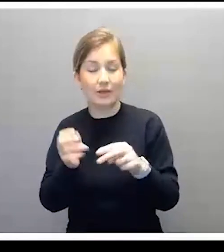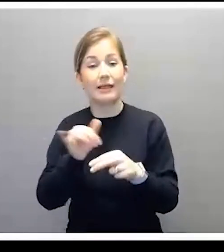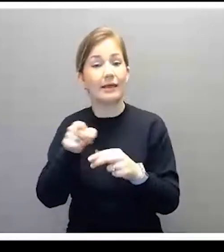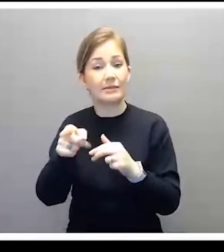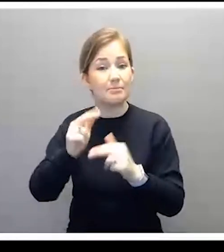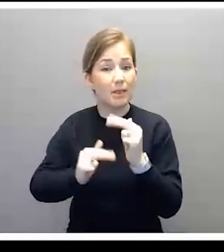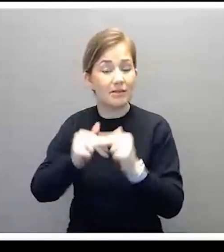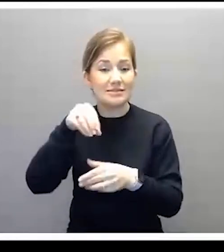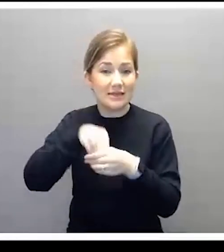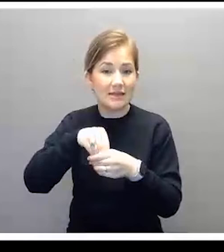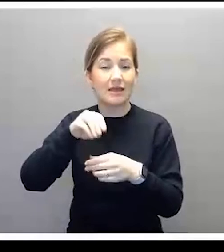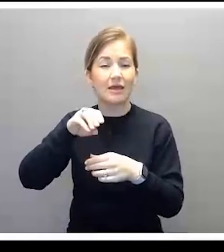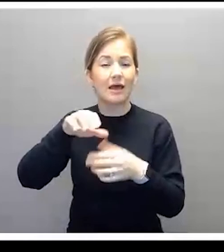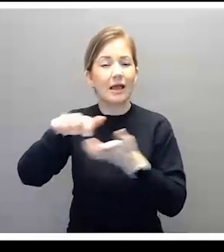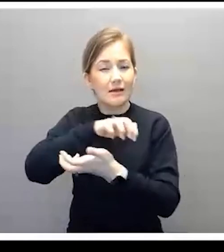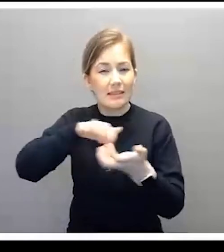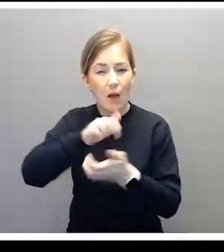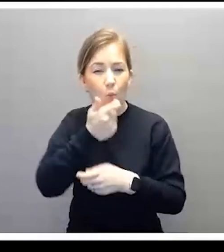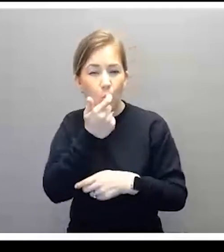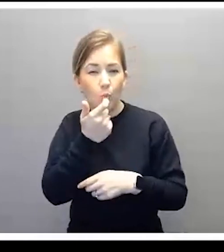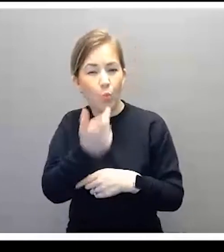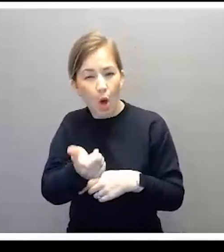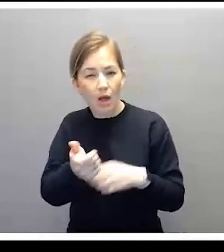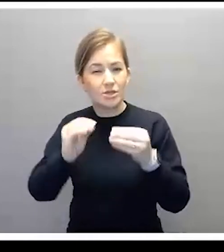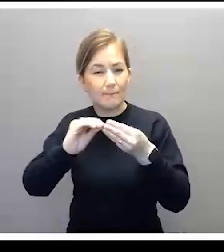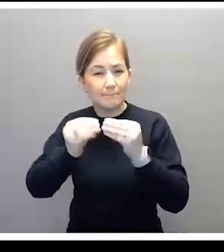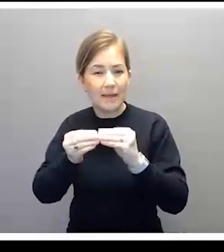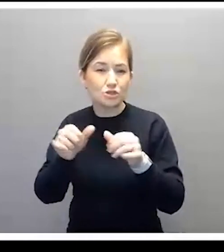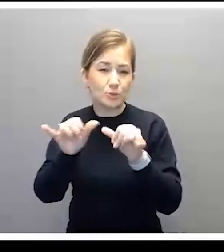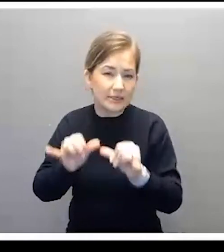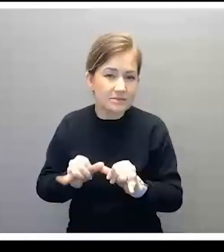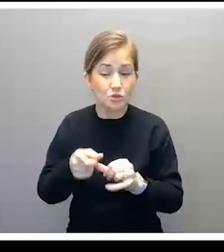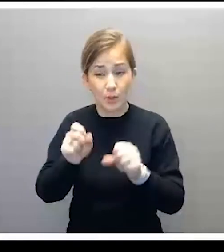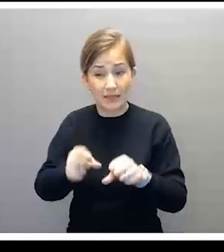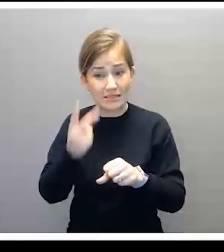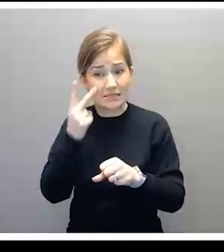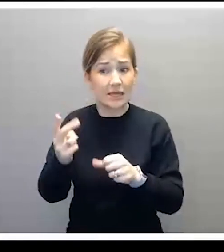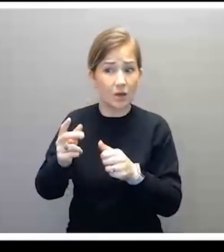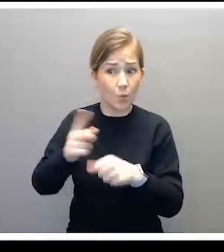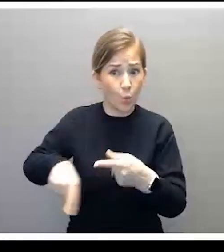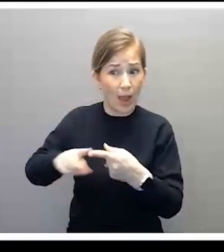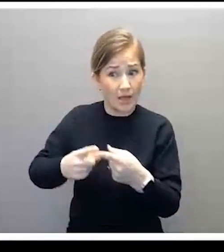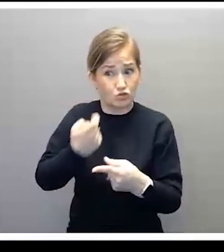So like, it's built into CloudWatch metrics, you can see how up-to-date it is,